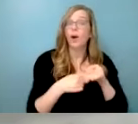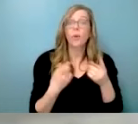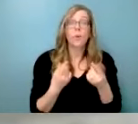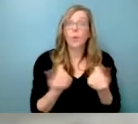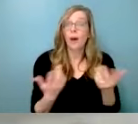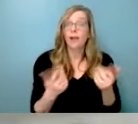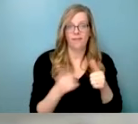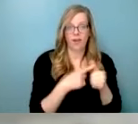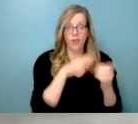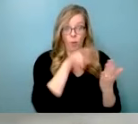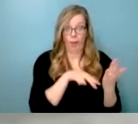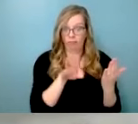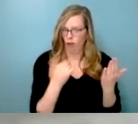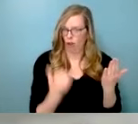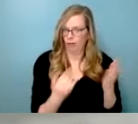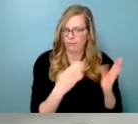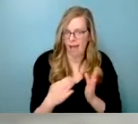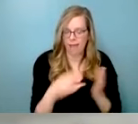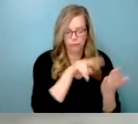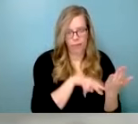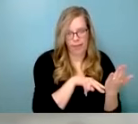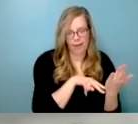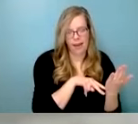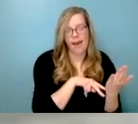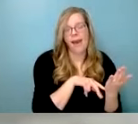and then reviewing progress on any policies